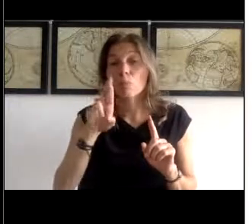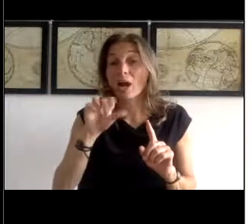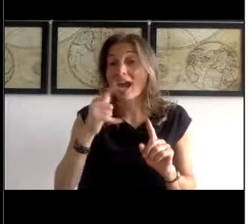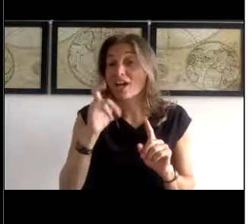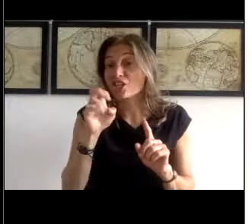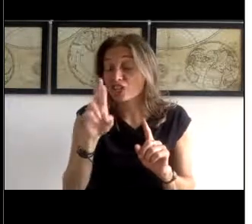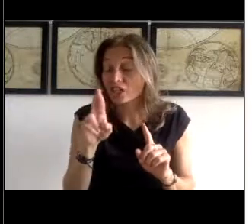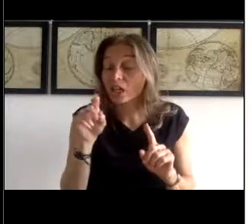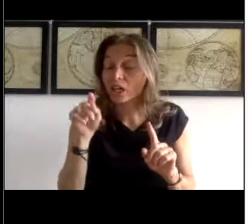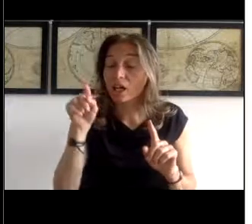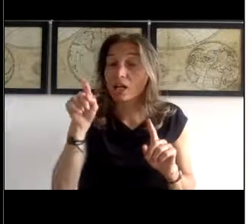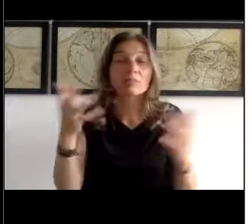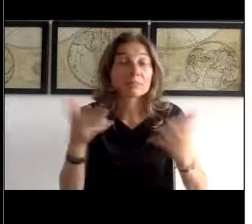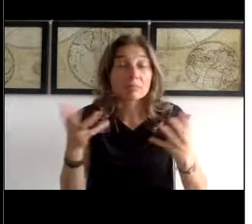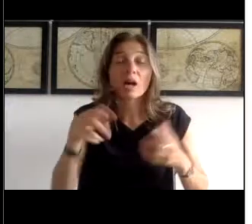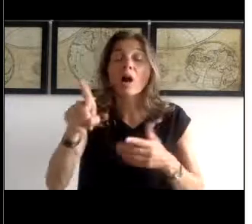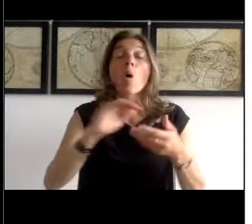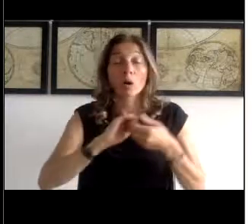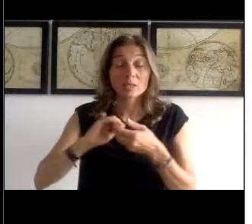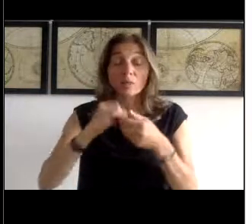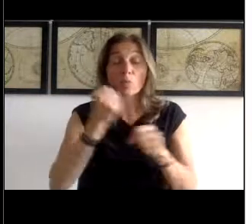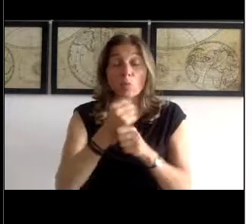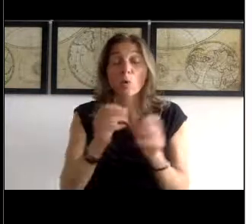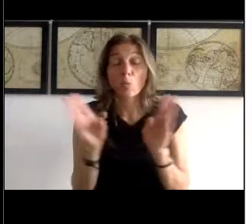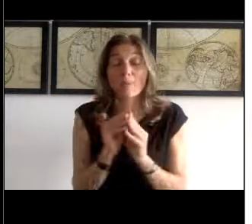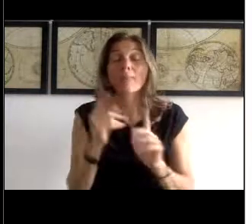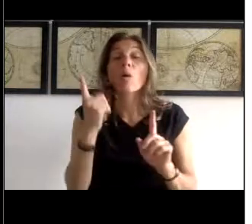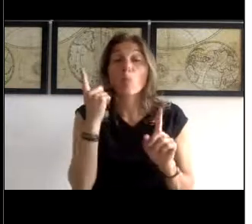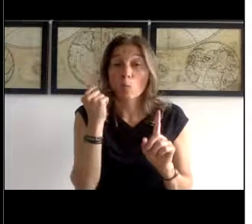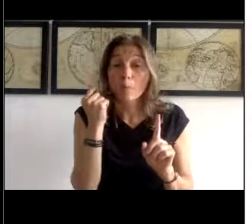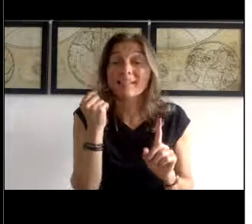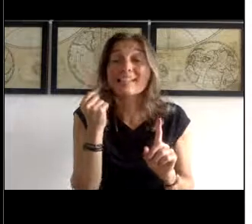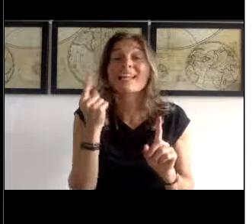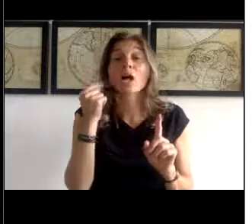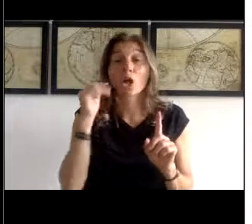I won't keep longer. The most important also comes now,